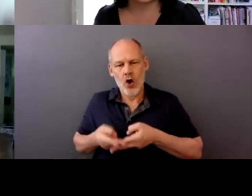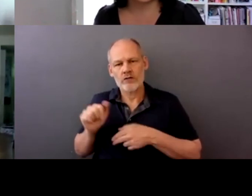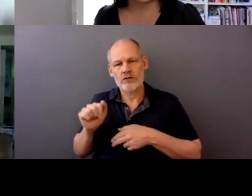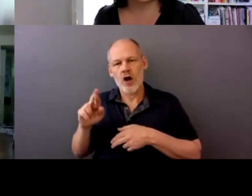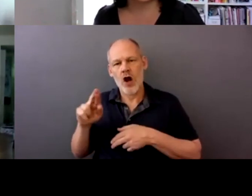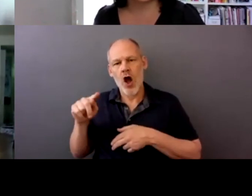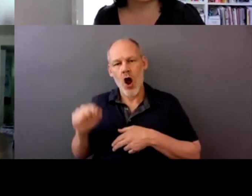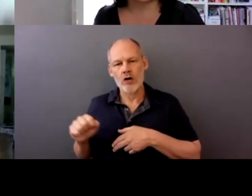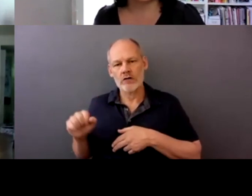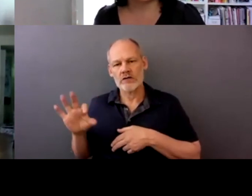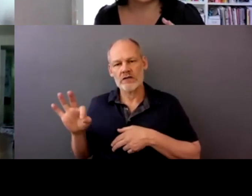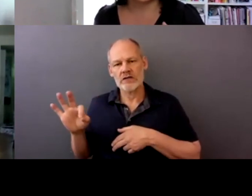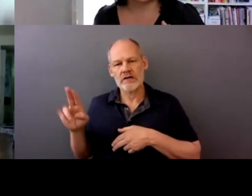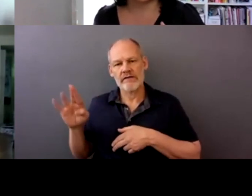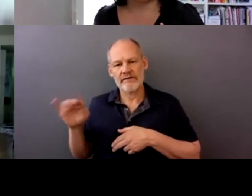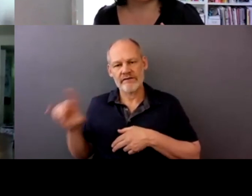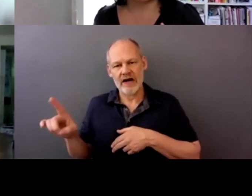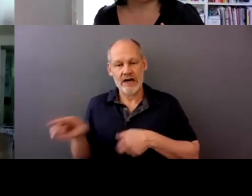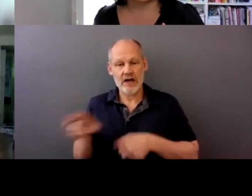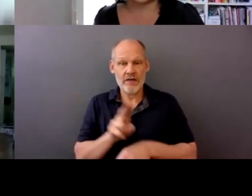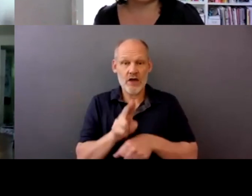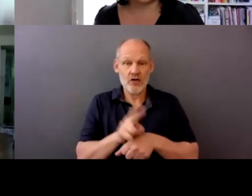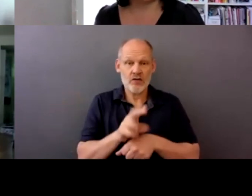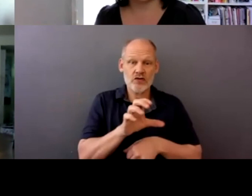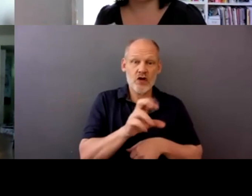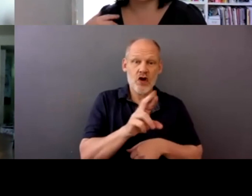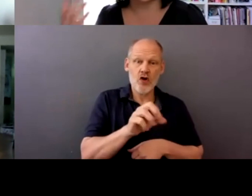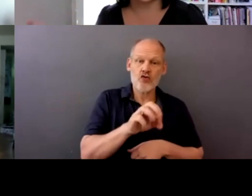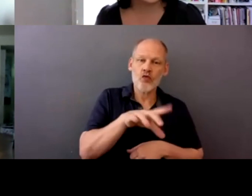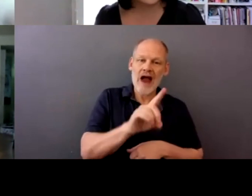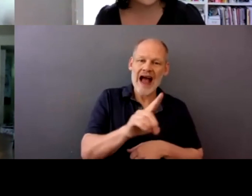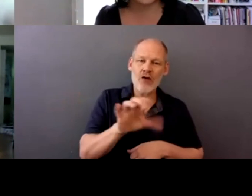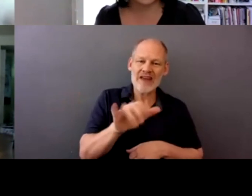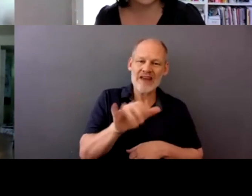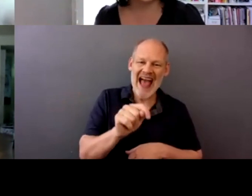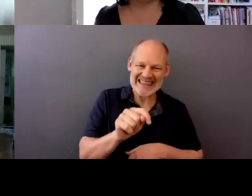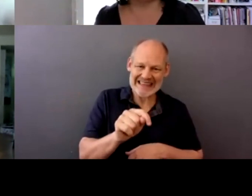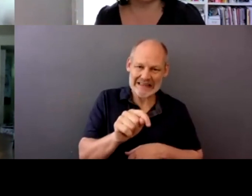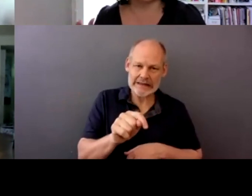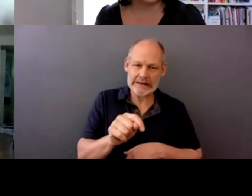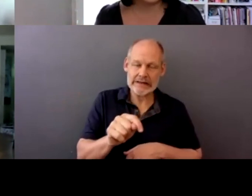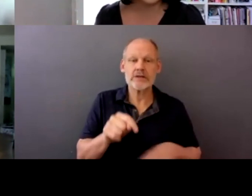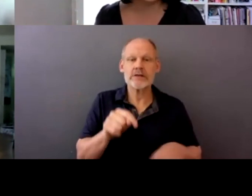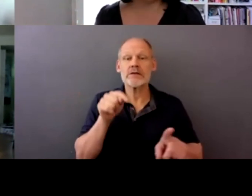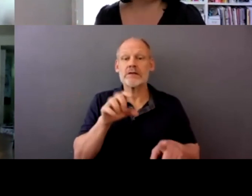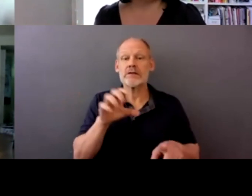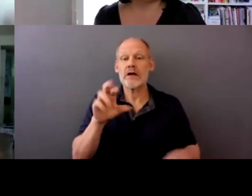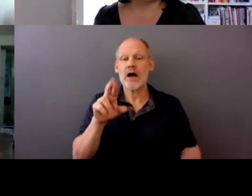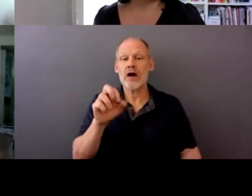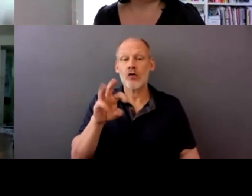because there's no limitation -- people don't have to sign into something to make comments. The live